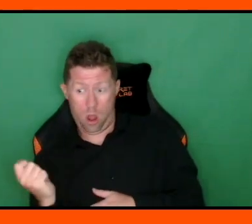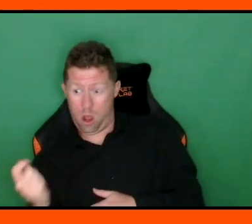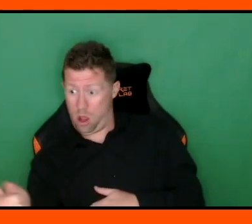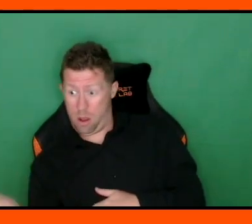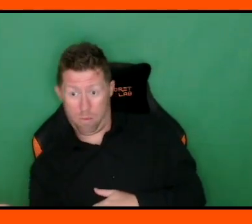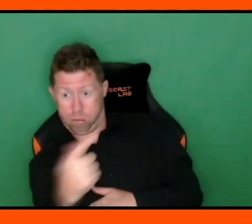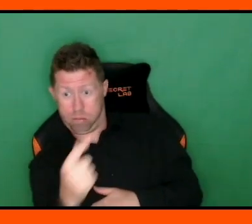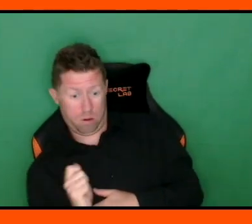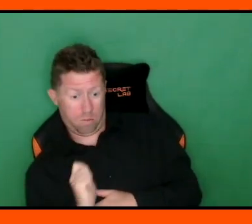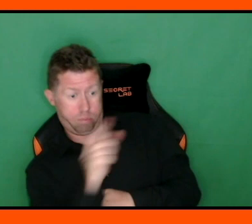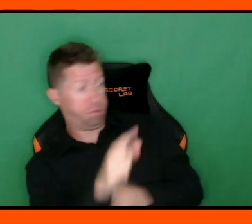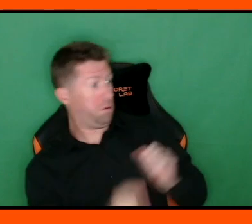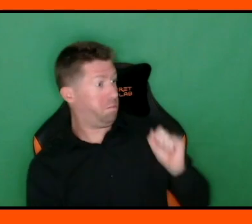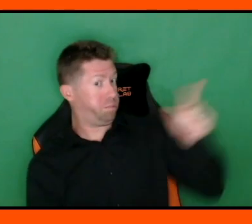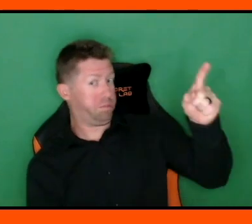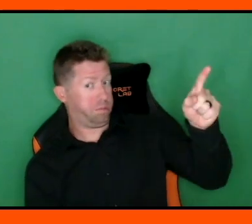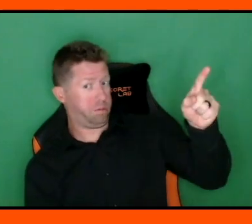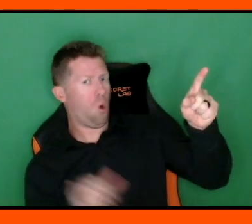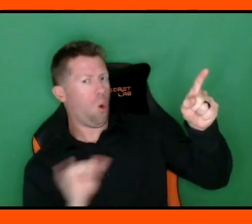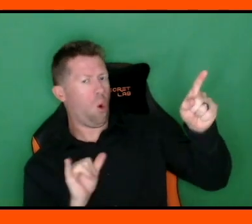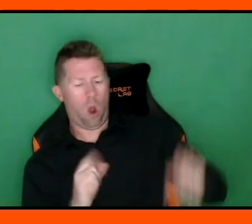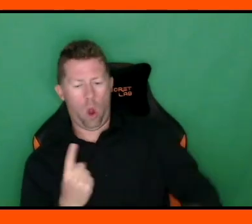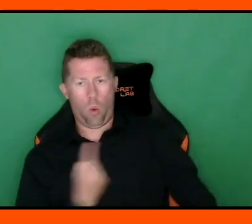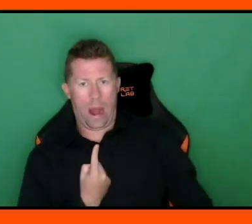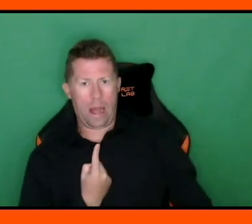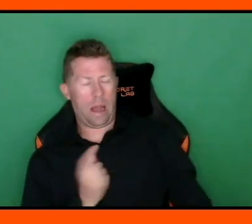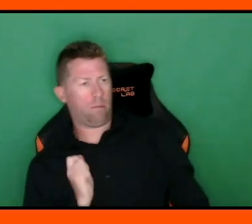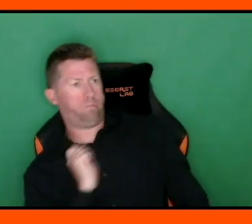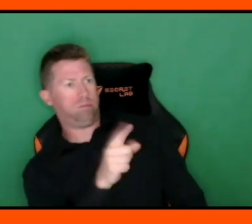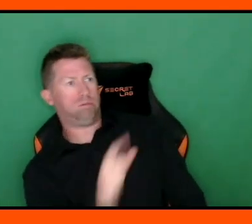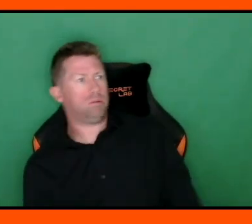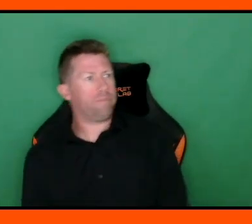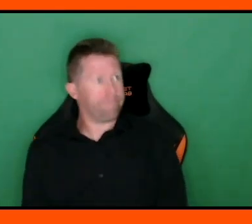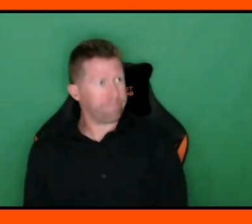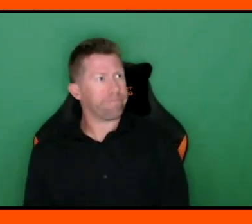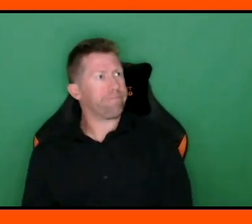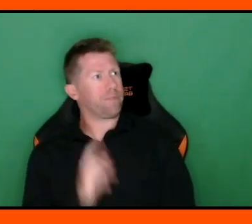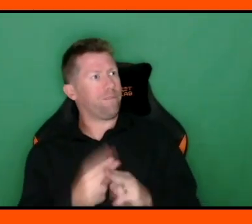listing each other as partners or should you just have one organisation submit the response